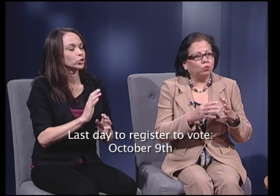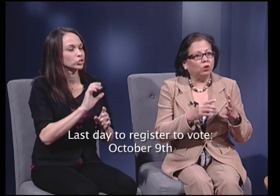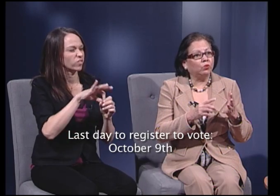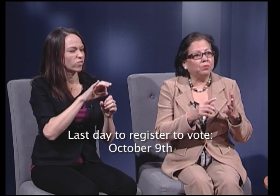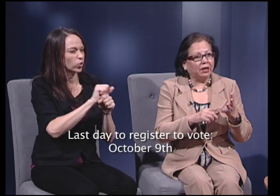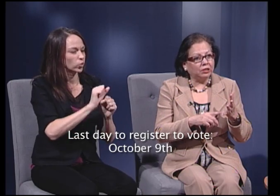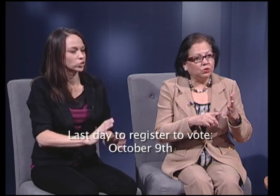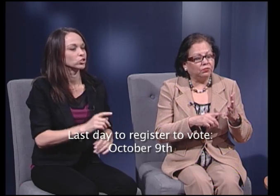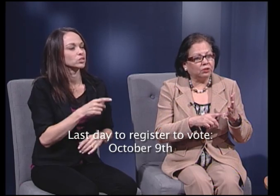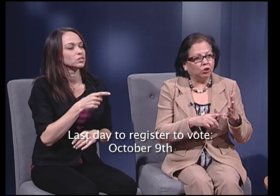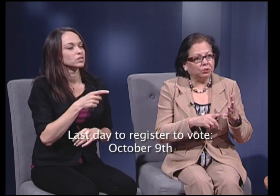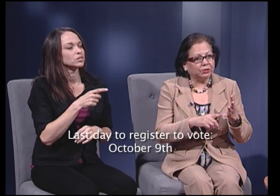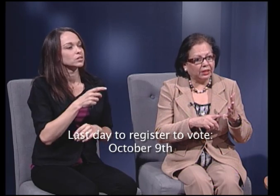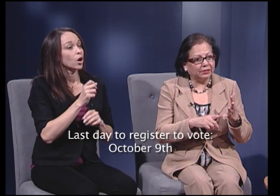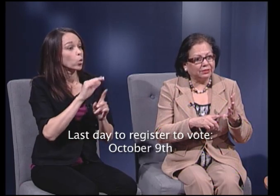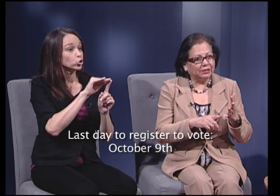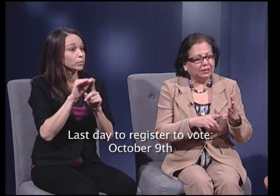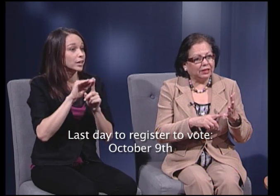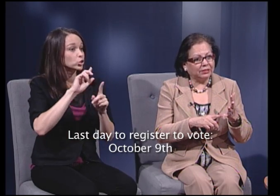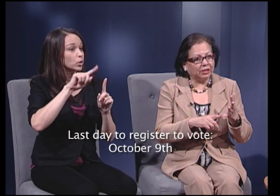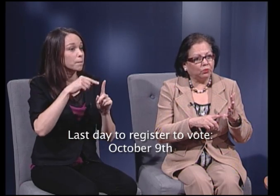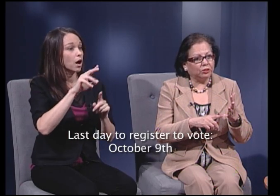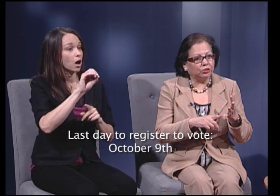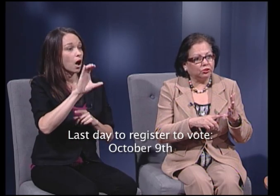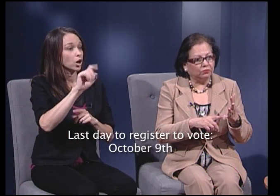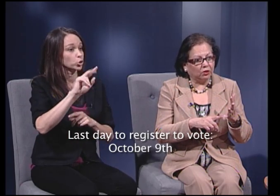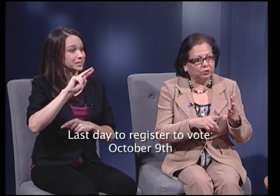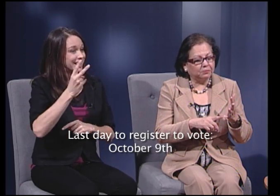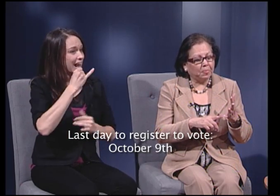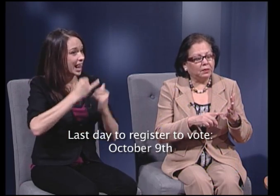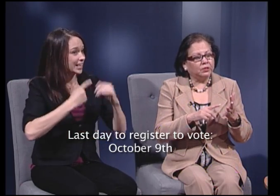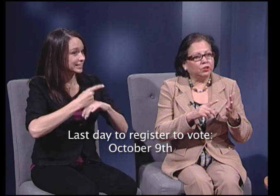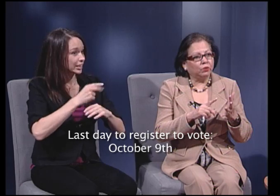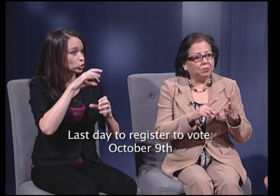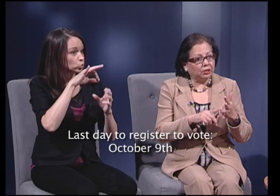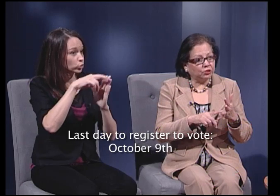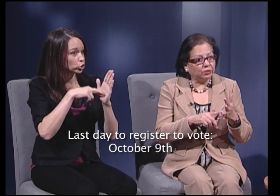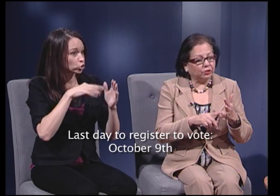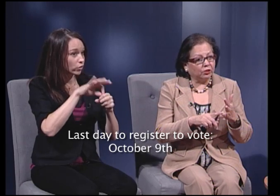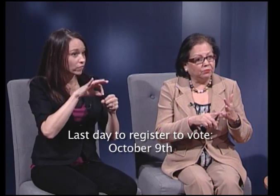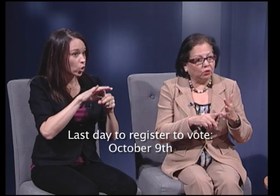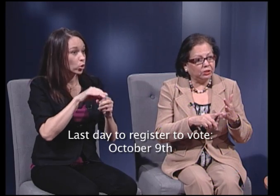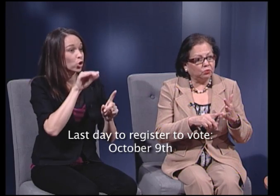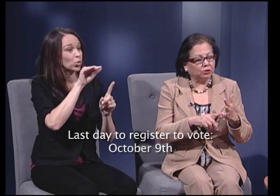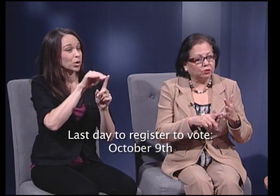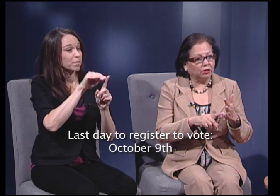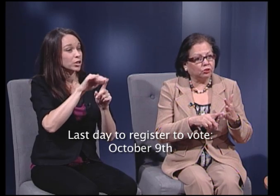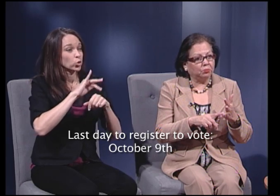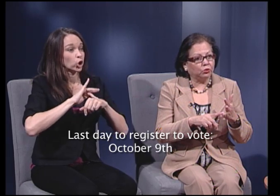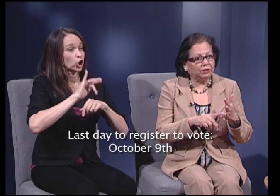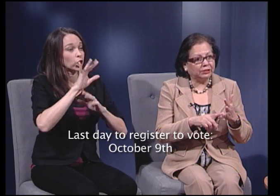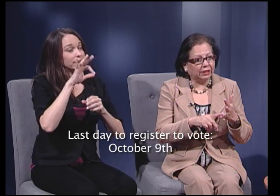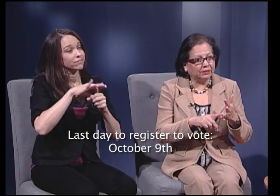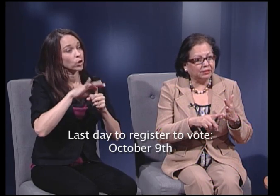one, remind you of October 2nd, last day to register to vote. To remind you that early voting will start October 22nd